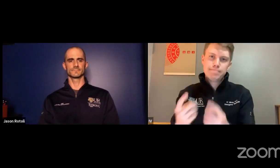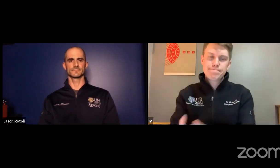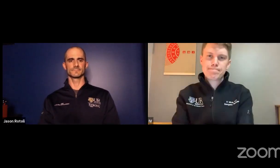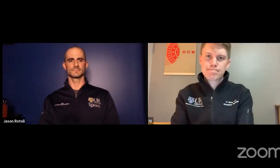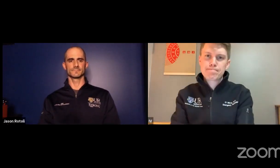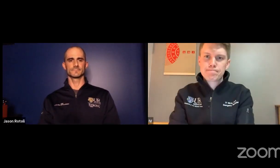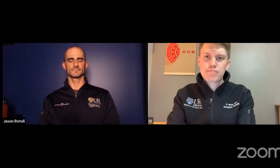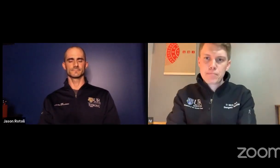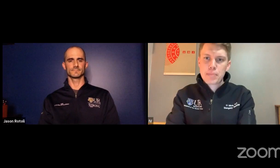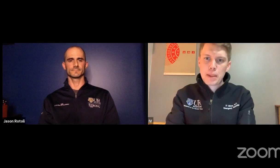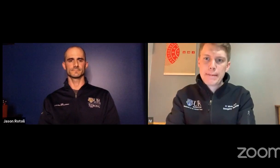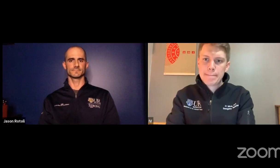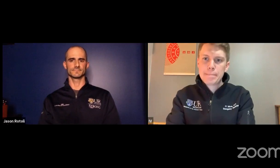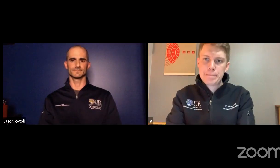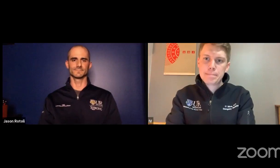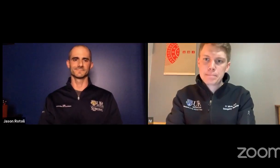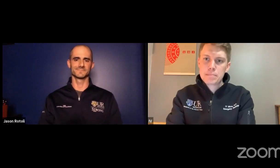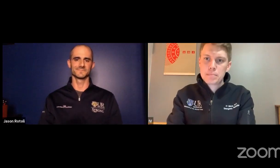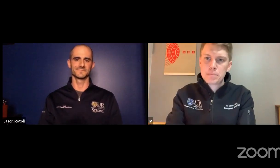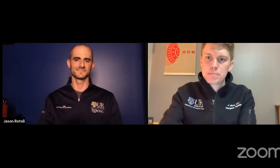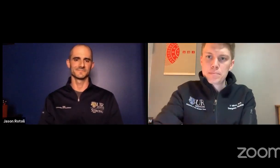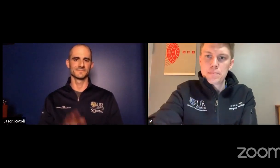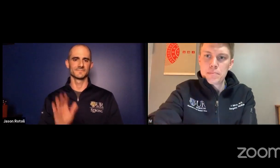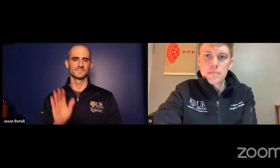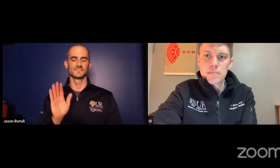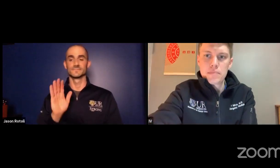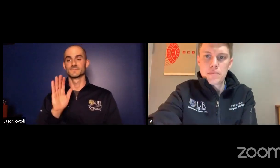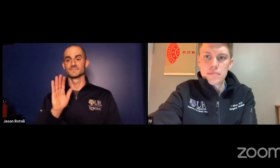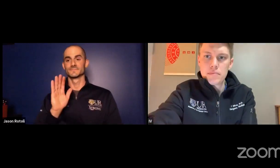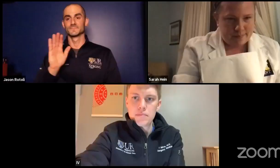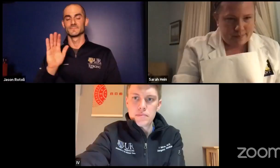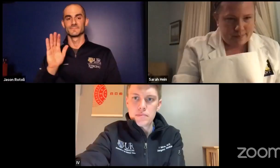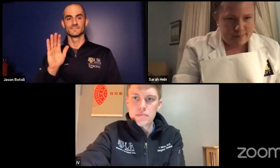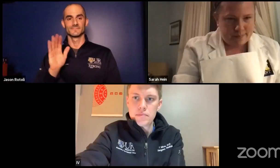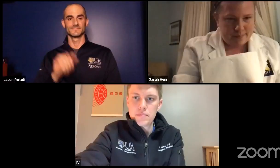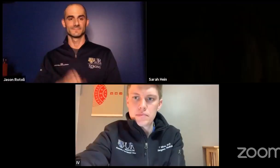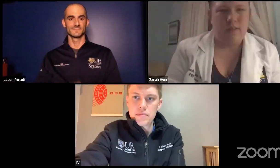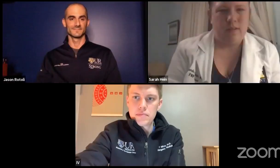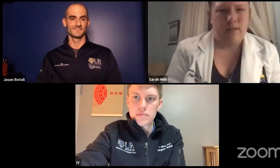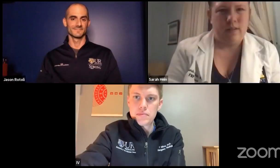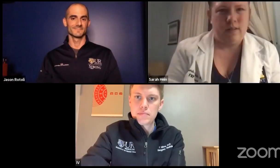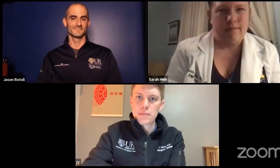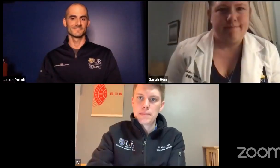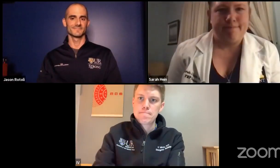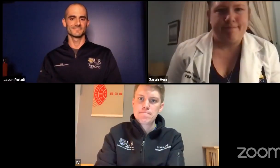Because remember, people with heart problems or problems that occur with your heart...